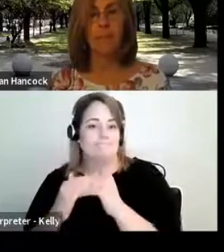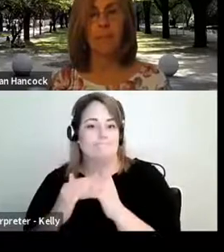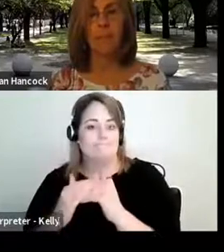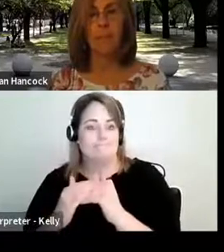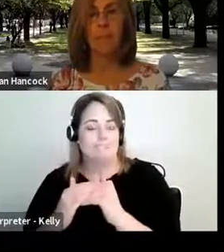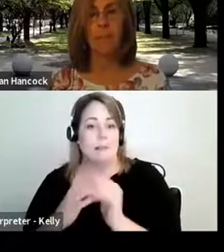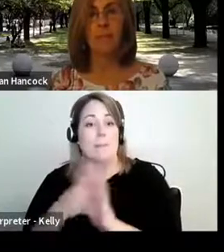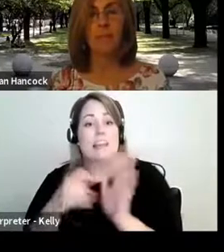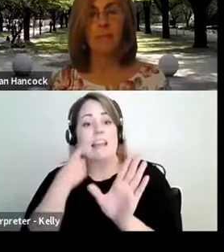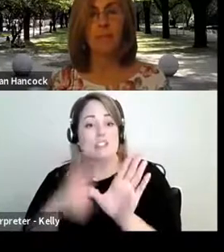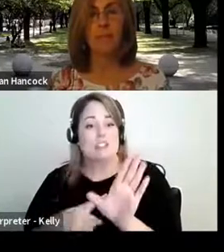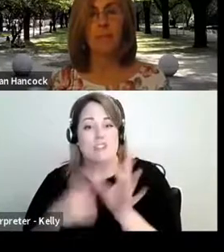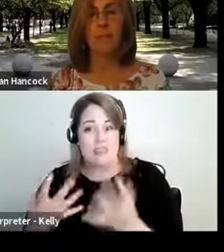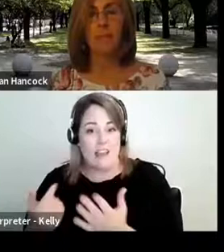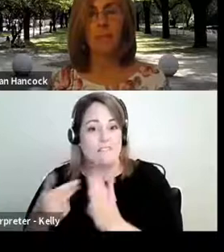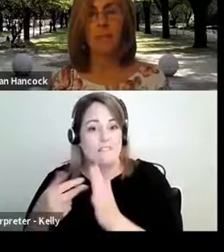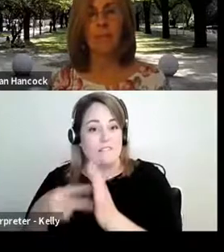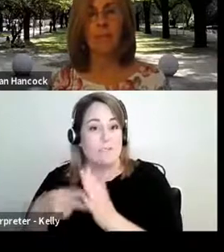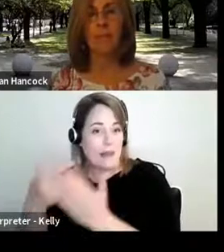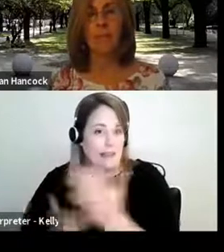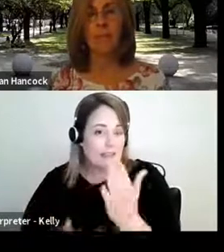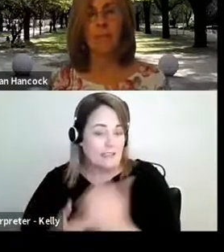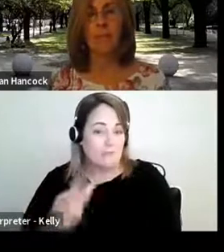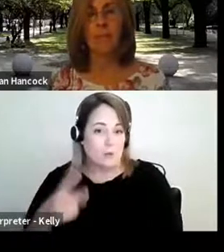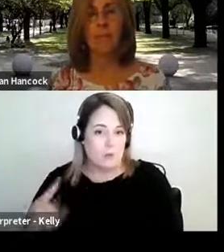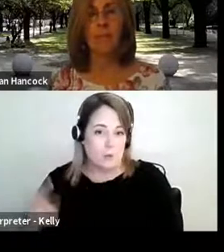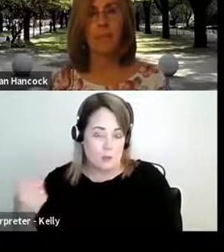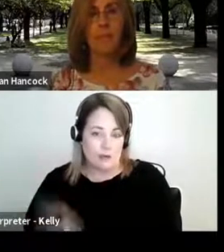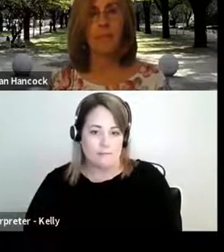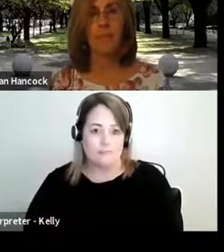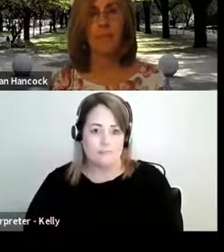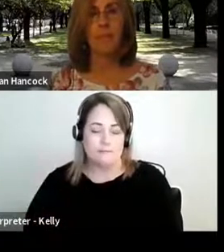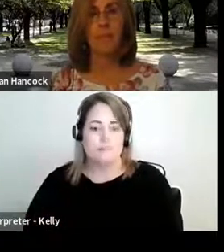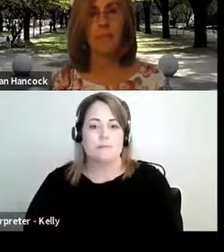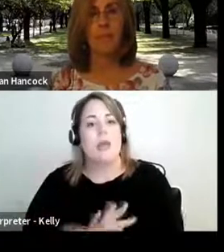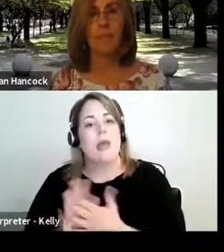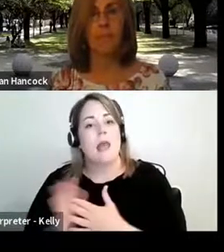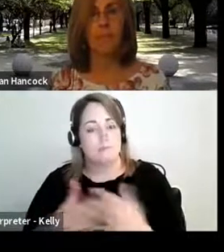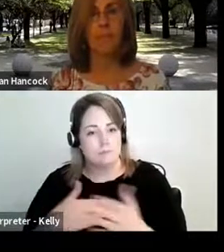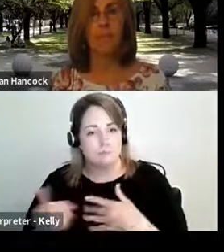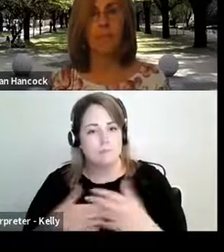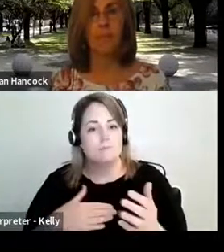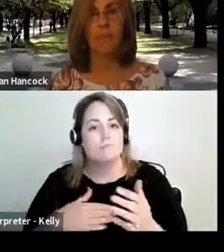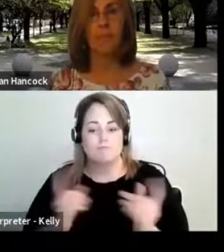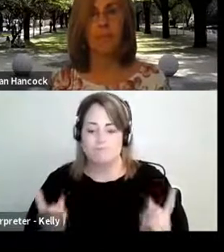In terms of the structure, mentors meet their mentees face-to-face or online weekly, attend